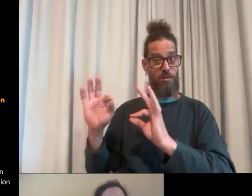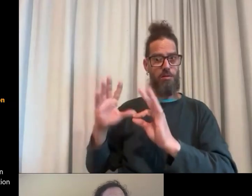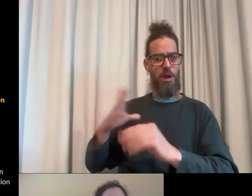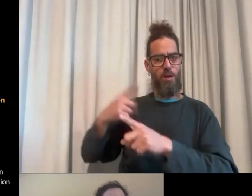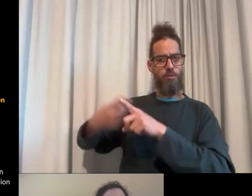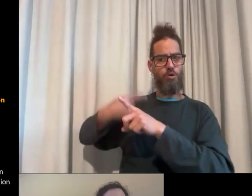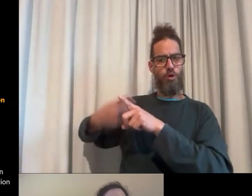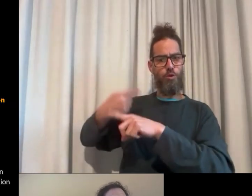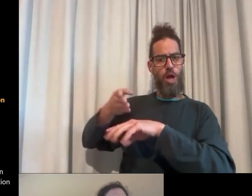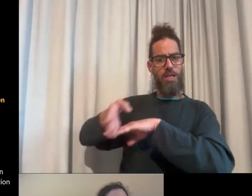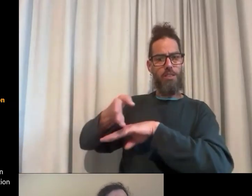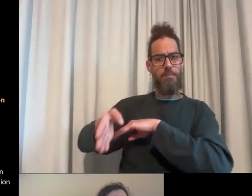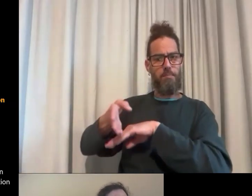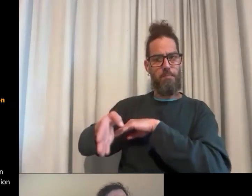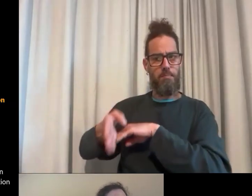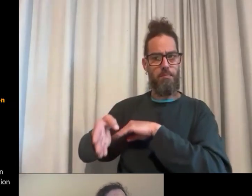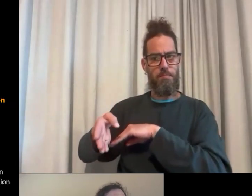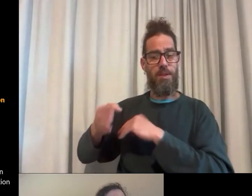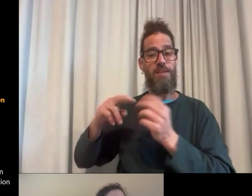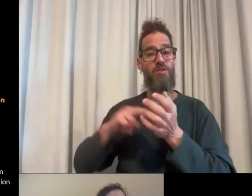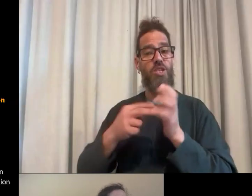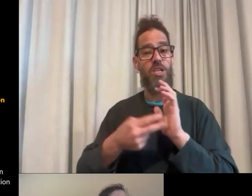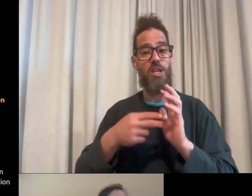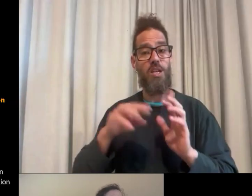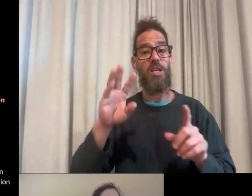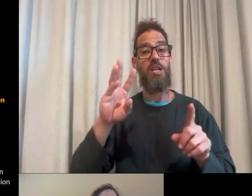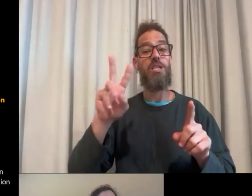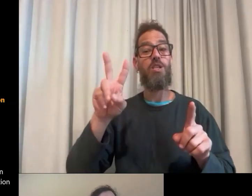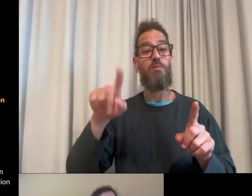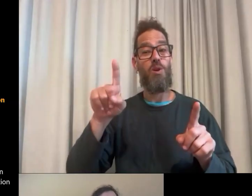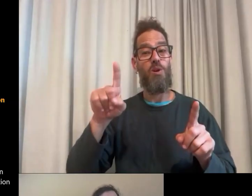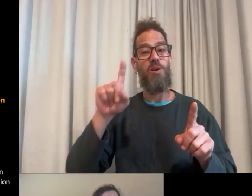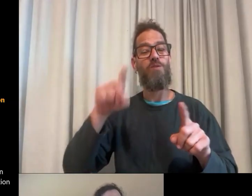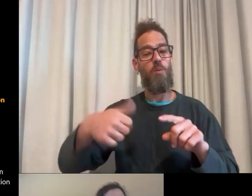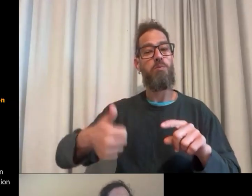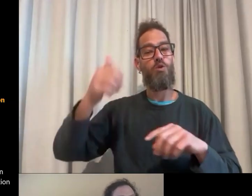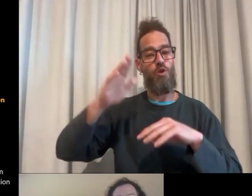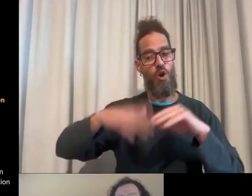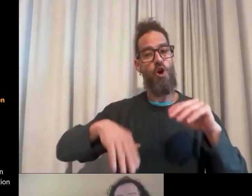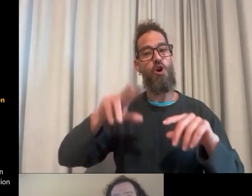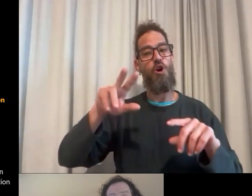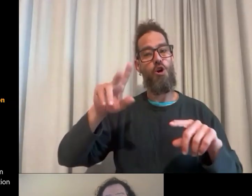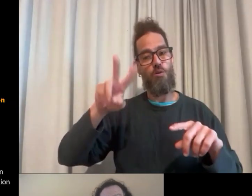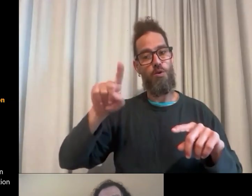for each of those things. For 2.11, success rate of 2.1, make sure that we have keyboard accessibility.